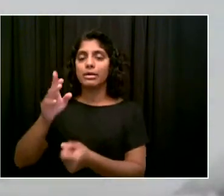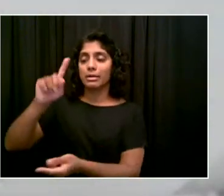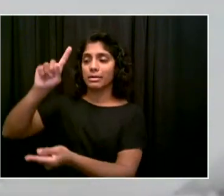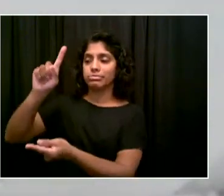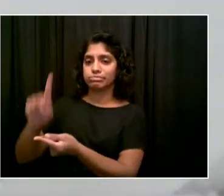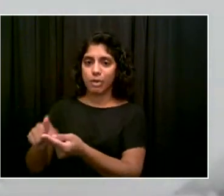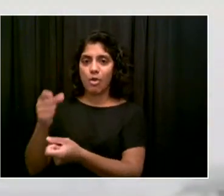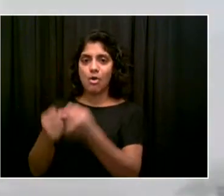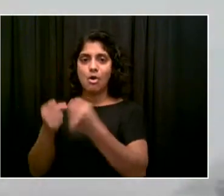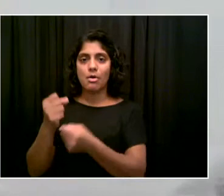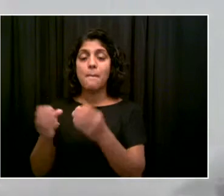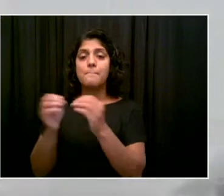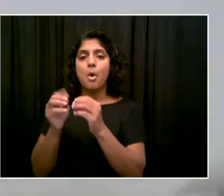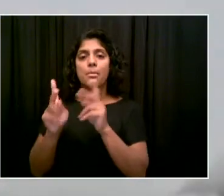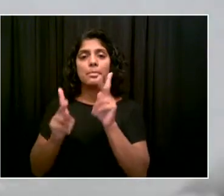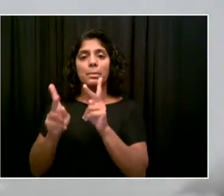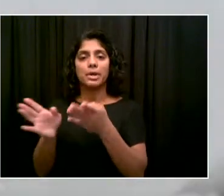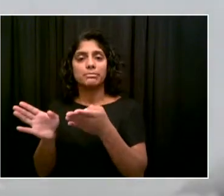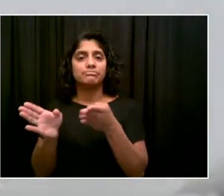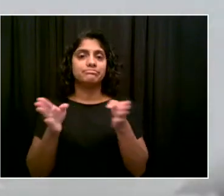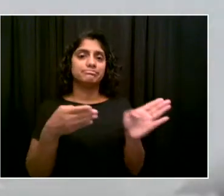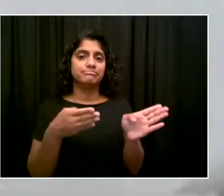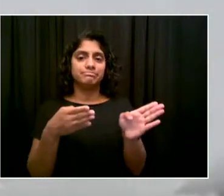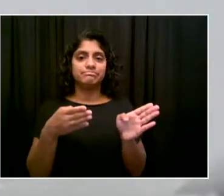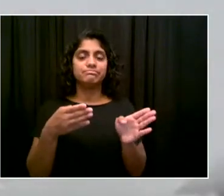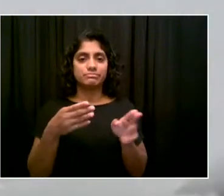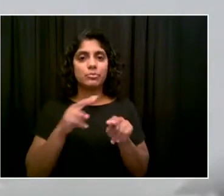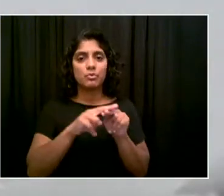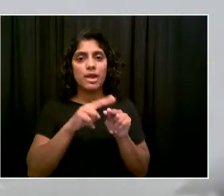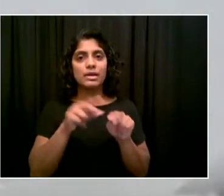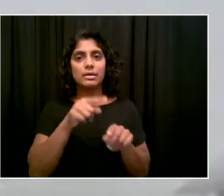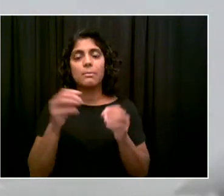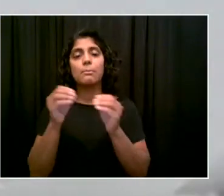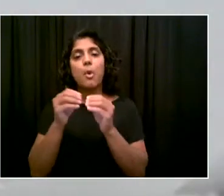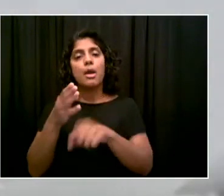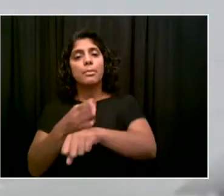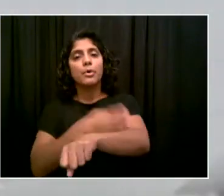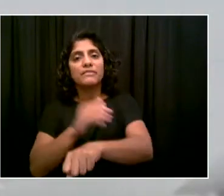AS THE MAYOR MENTIONED AS WE ALLSA W IN SHOCKING VIDEOS OF FLOODING